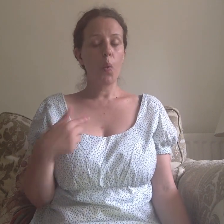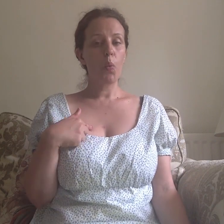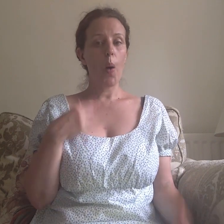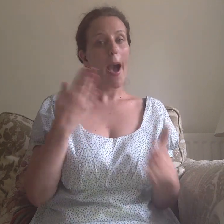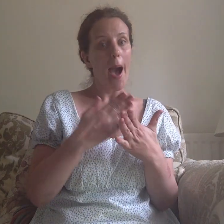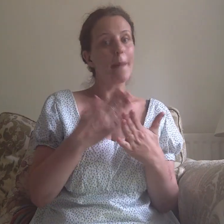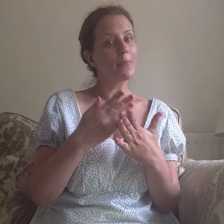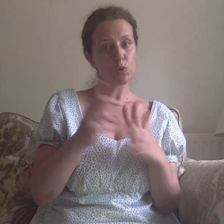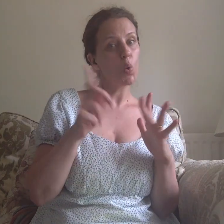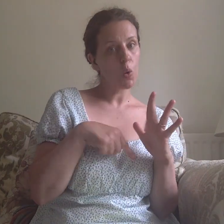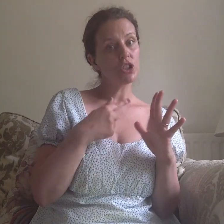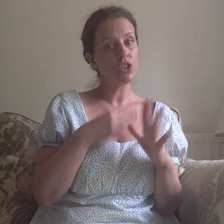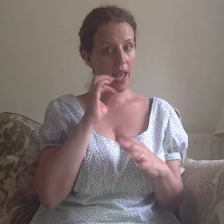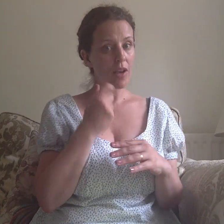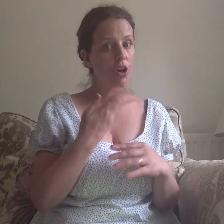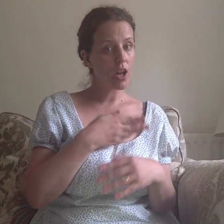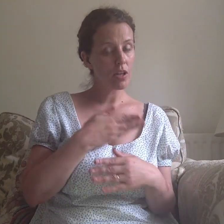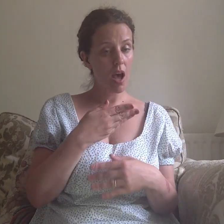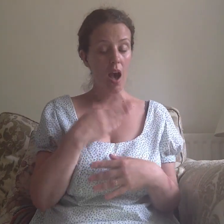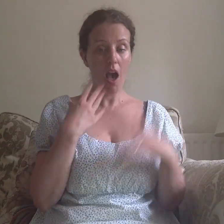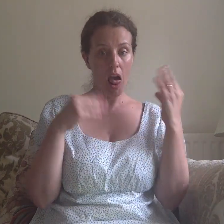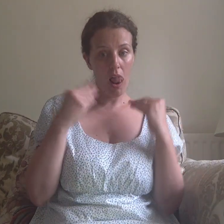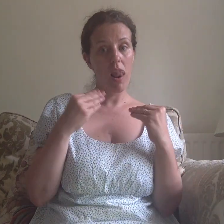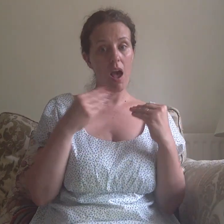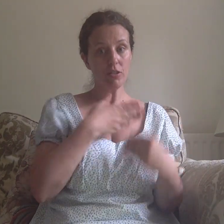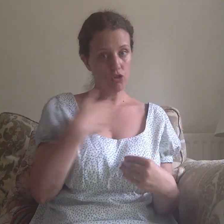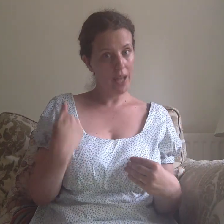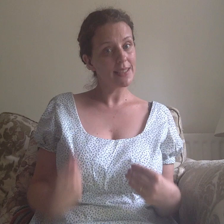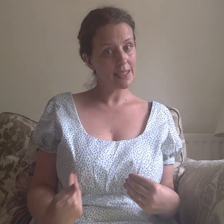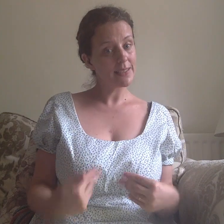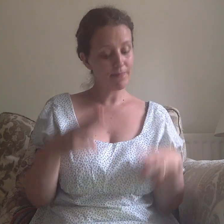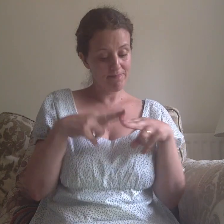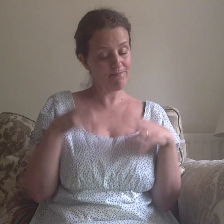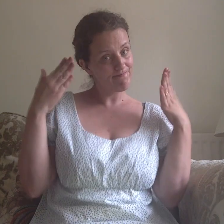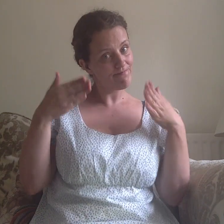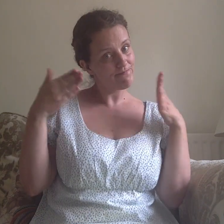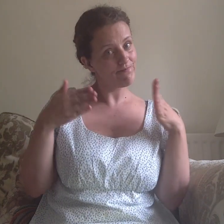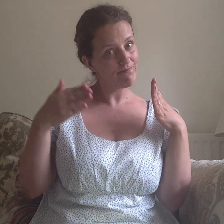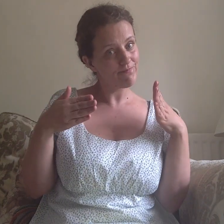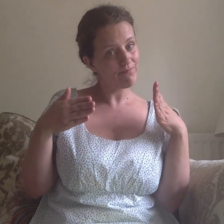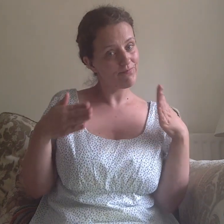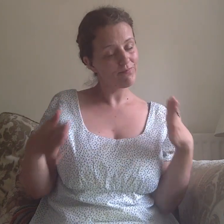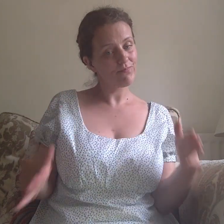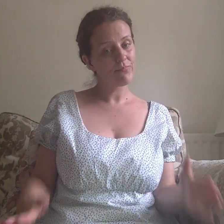'I'm sure Jane could learn Chinese if she put her mind to it."